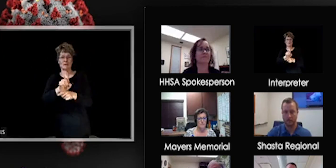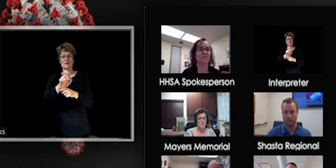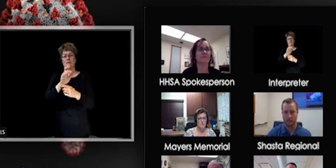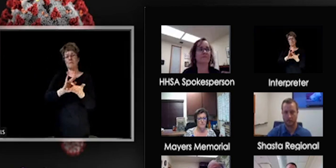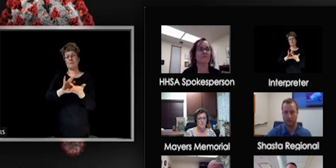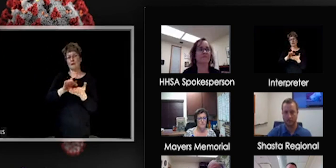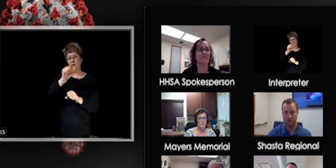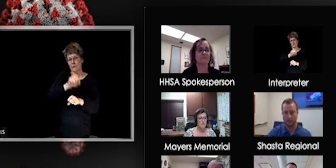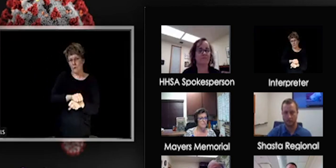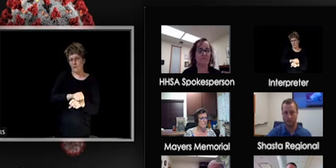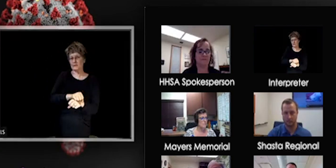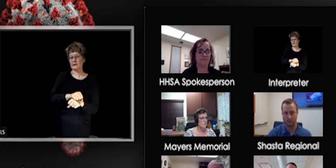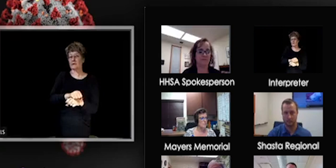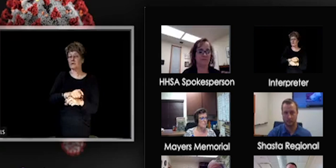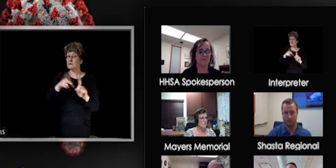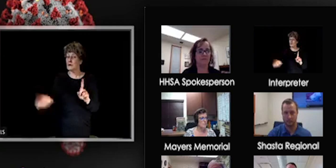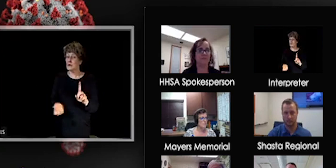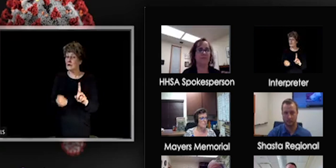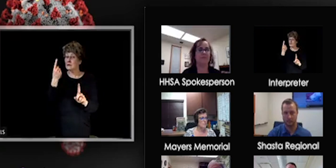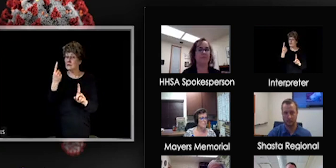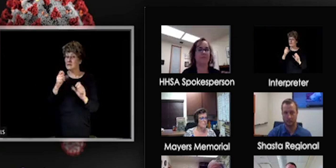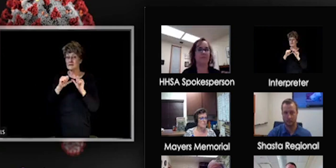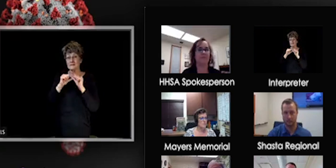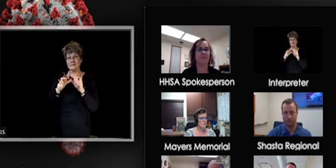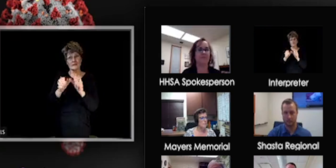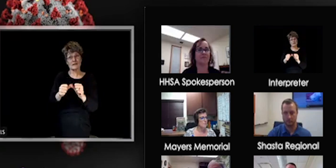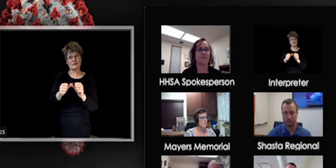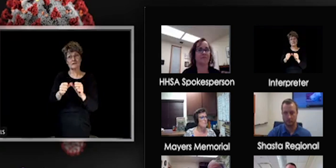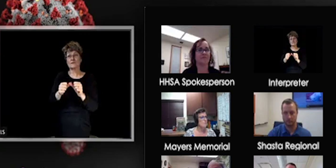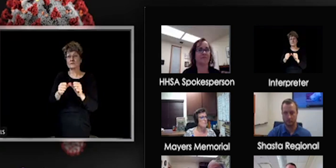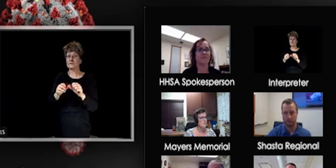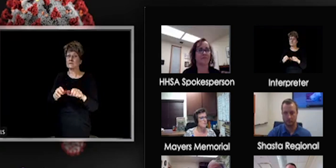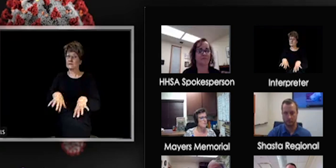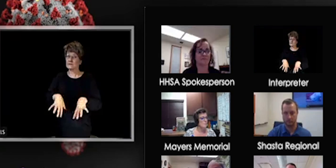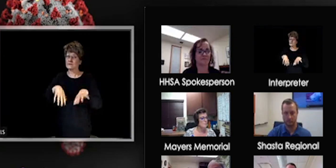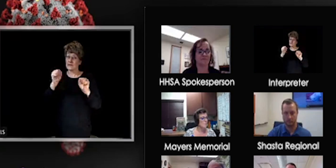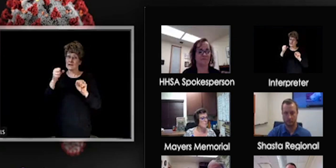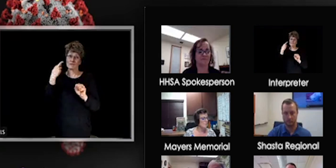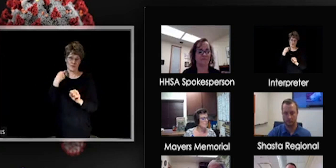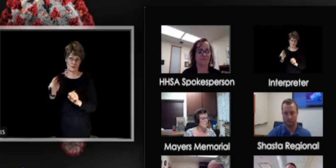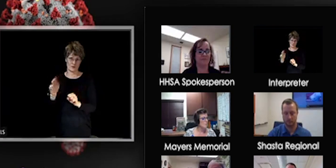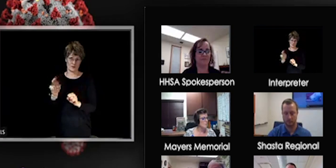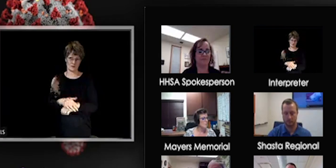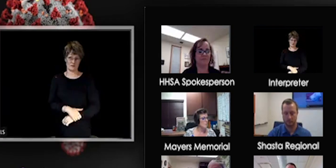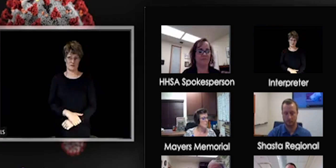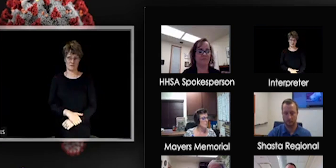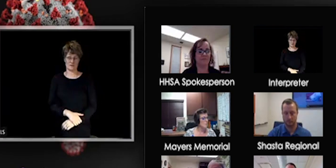carries risk, even in those situations. As we’re opening up, gradually opening up different